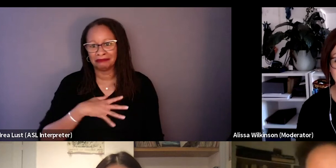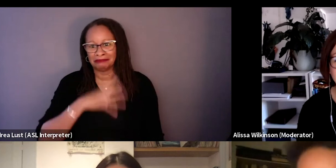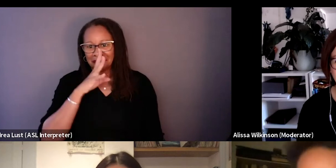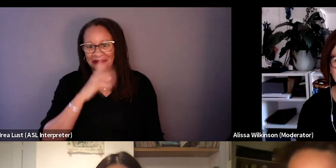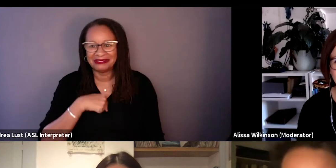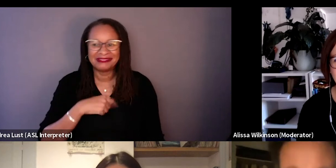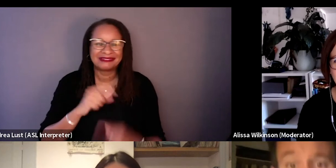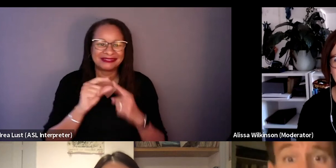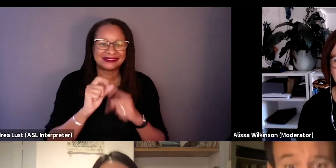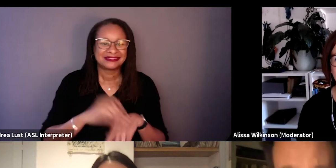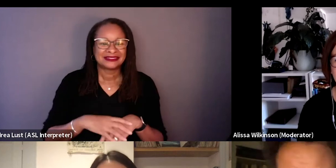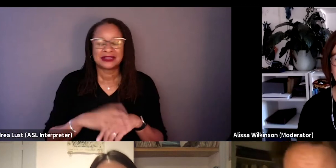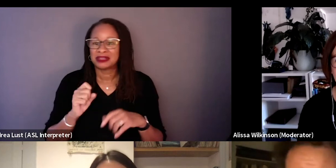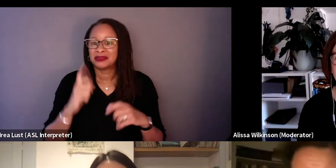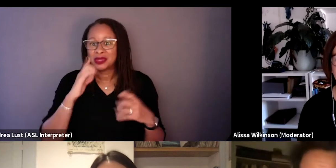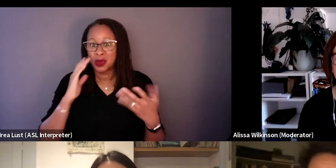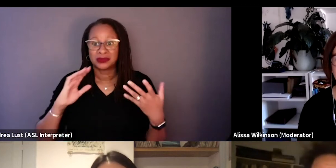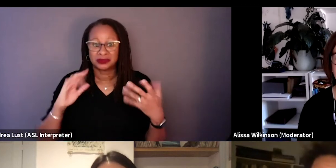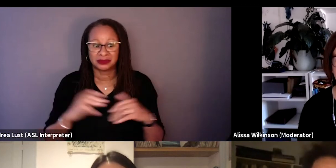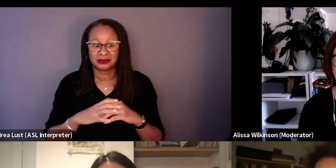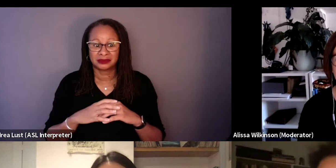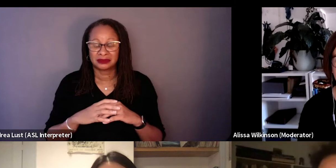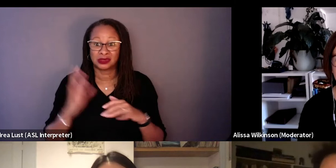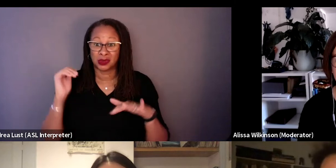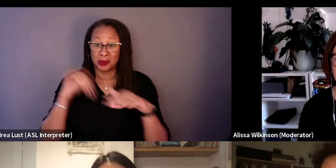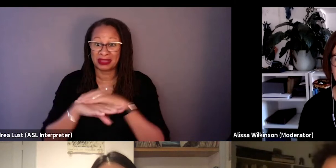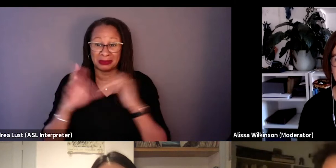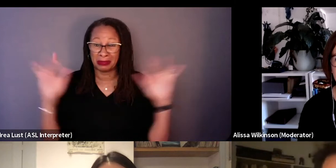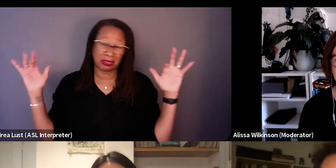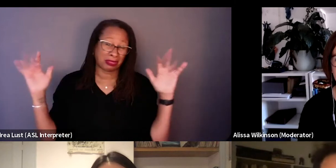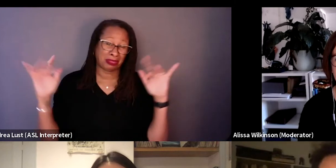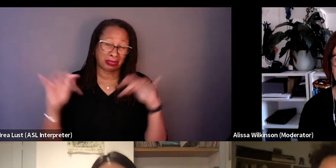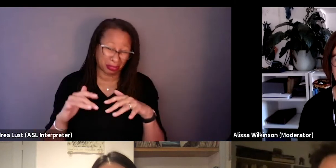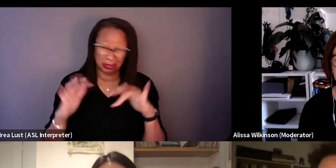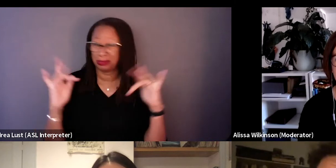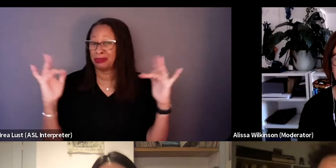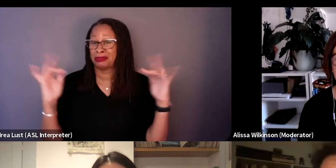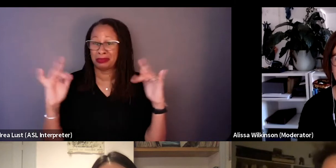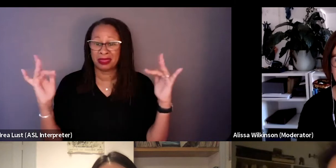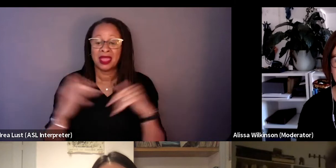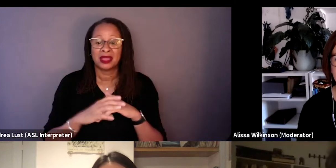of of polemic that she's going back because she will be accused of whitewashing the Taliban.